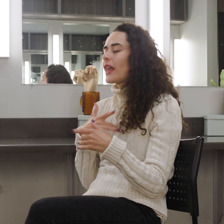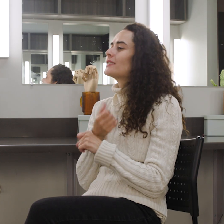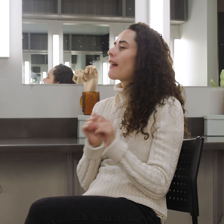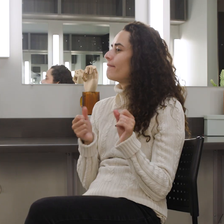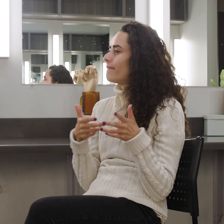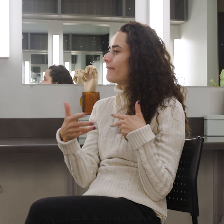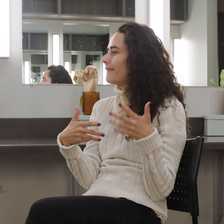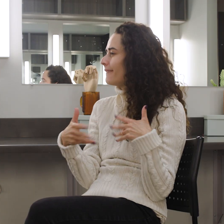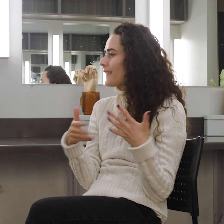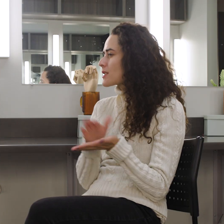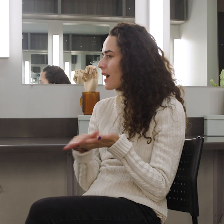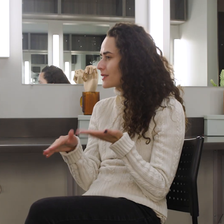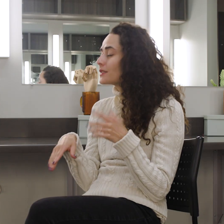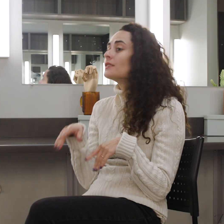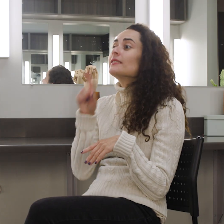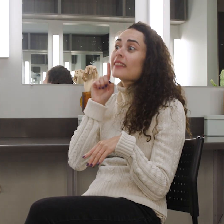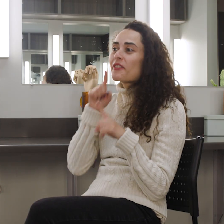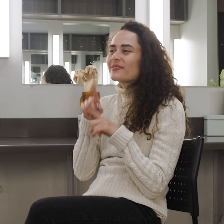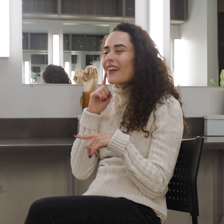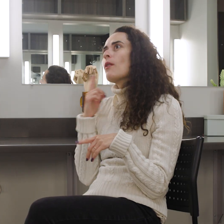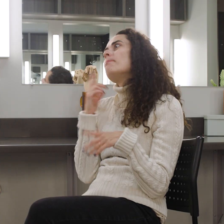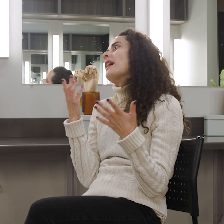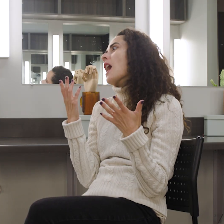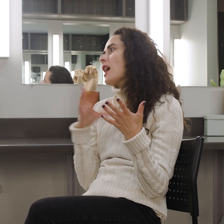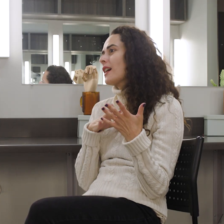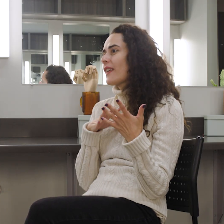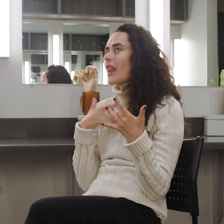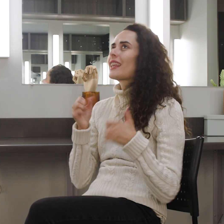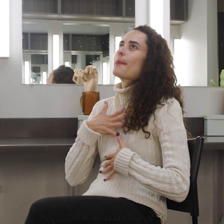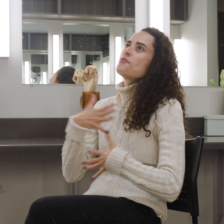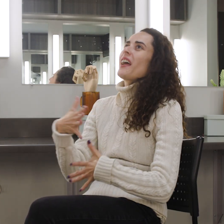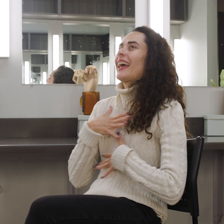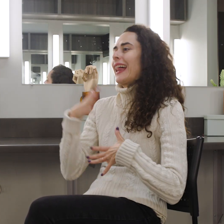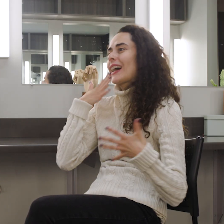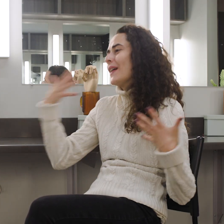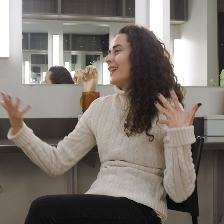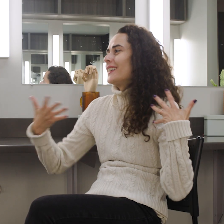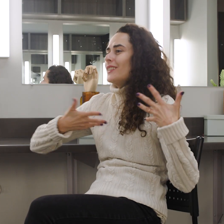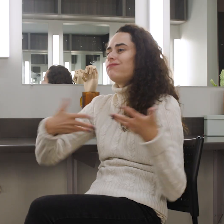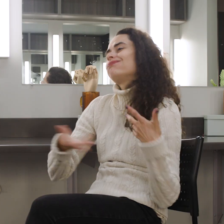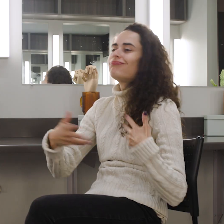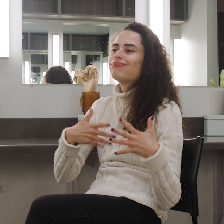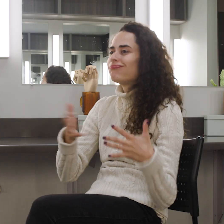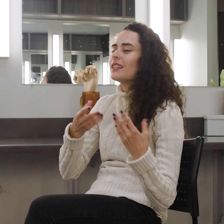vibe easily, which was nice. And then Deaf-to-Deaf was like, Oh my God. It felt like I could finally breathe. The conversations flowed so easily.